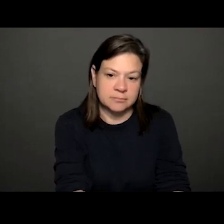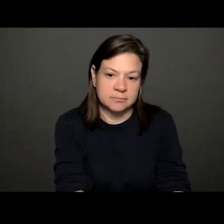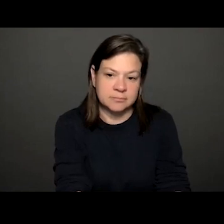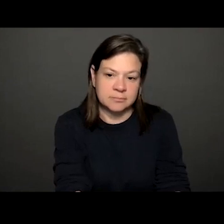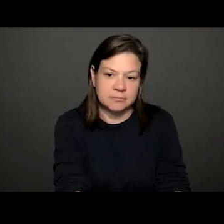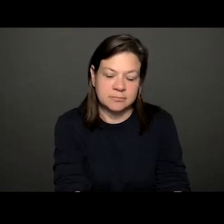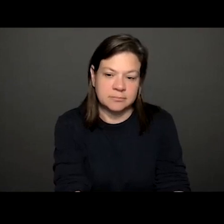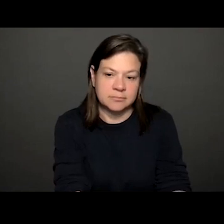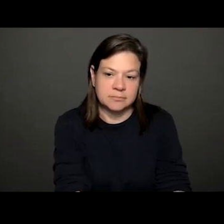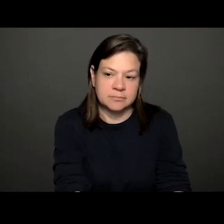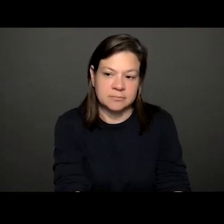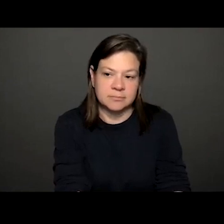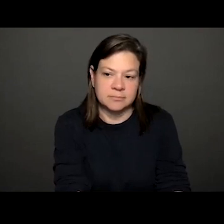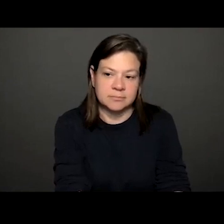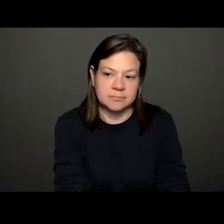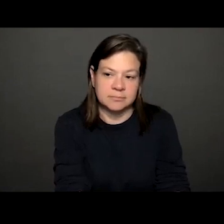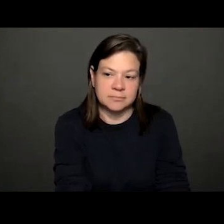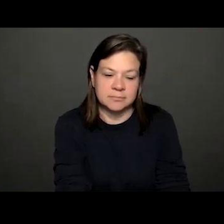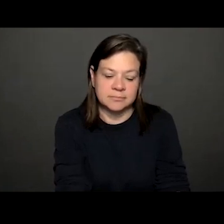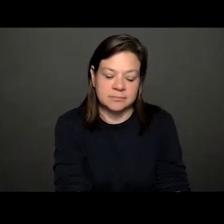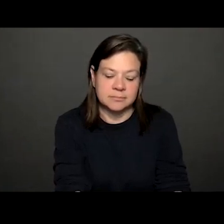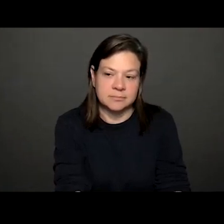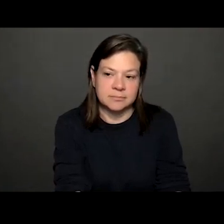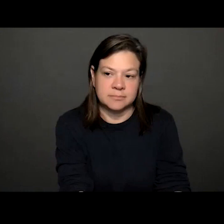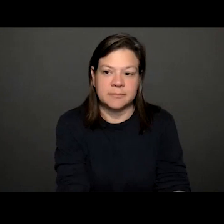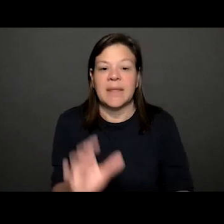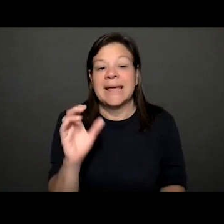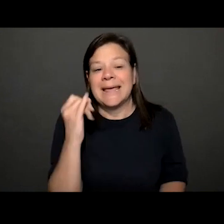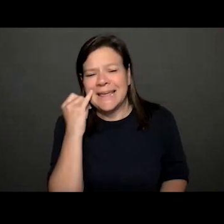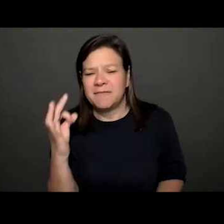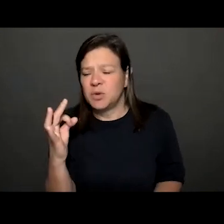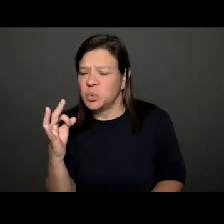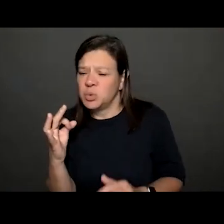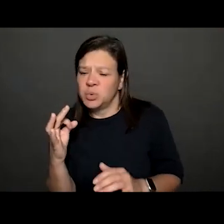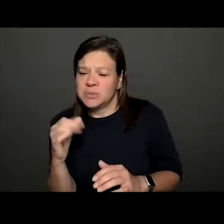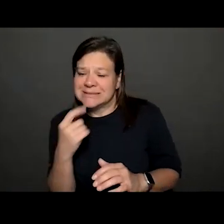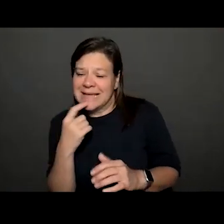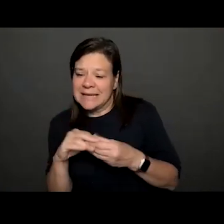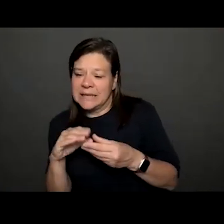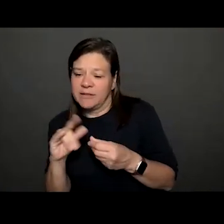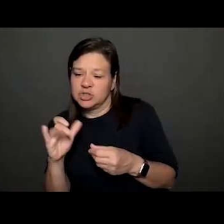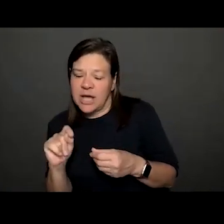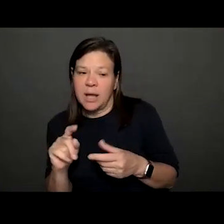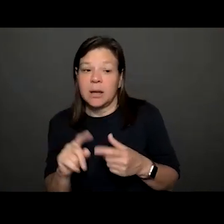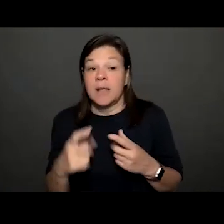THINKING IT. THAT WE'RE GOING TO MAKE DYNAMIC PAGES. YOU WERE CORRECT.